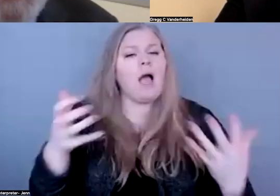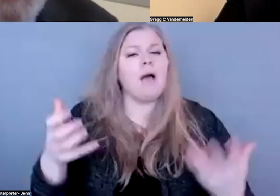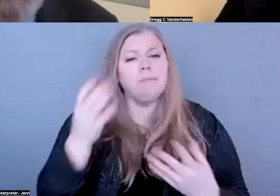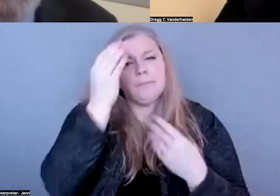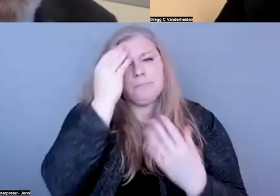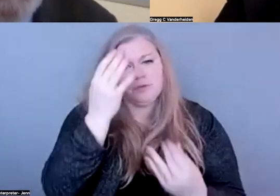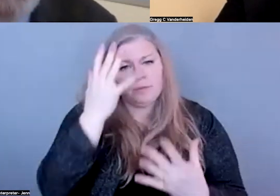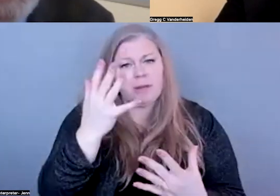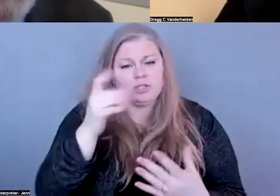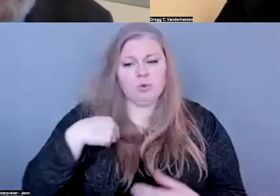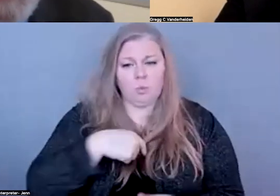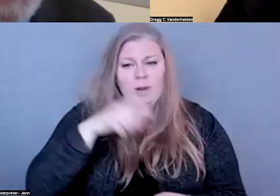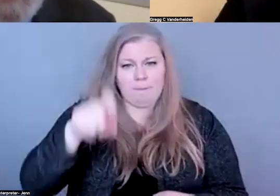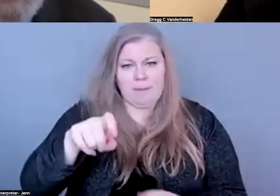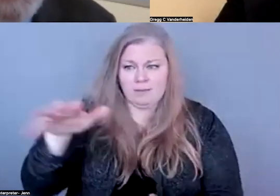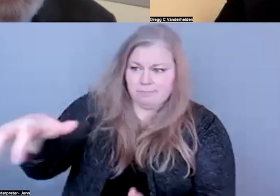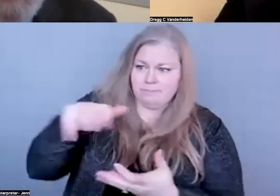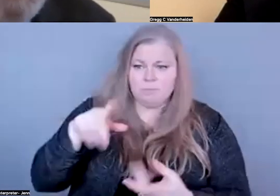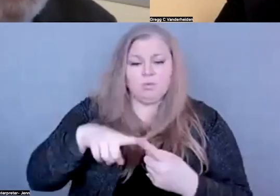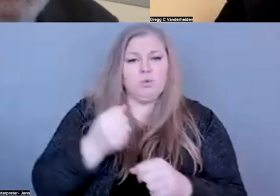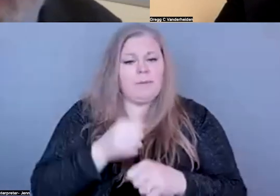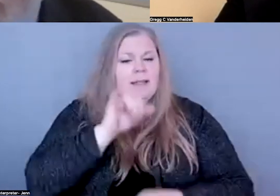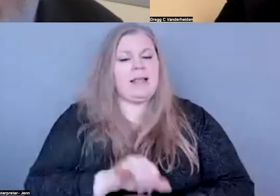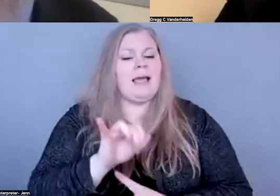about a person in order to make an interface work, but how do we protect that information,